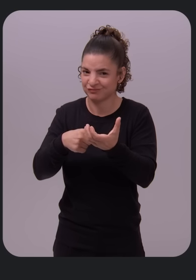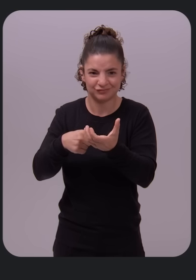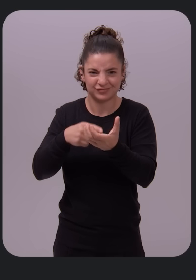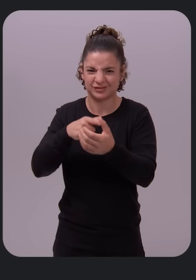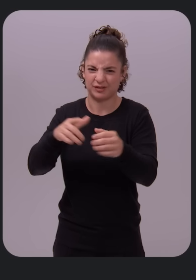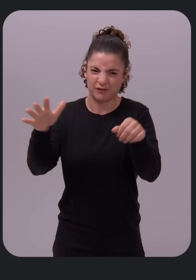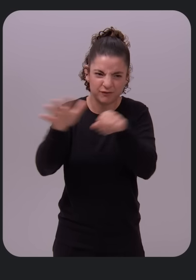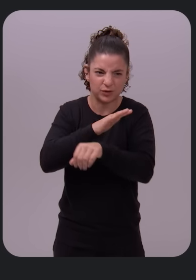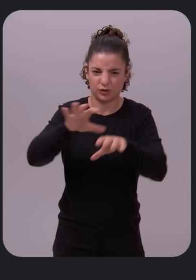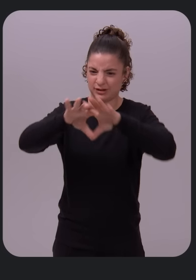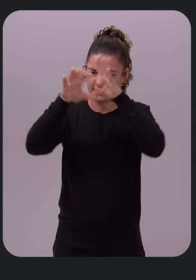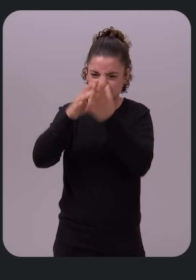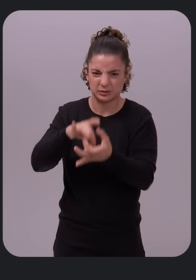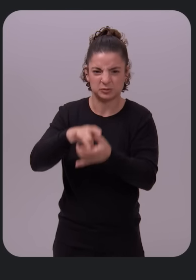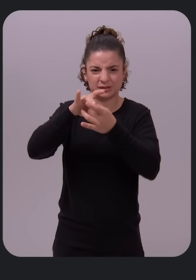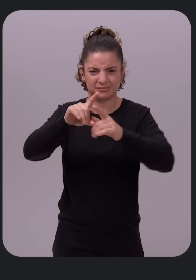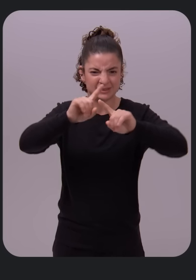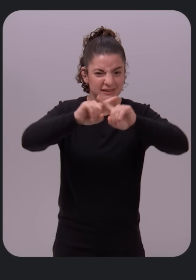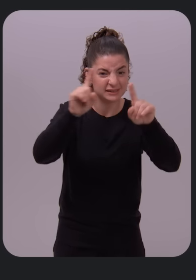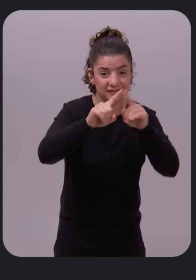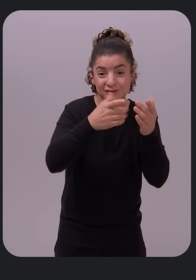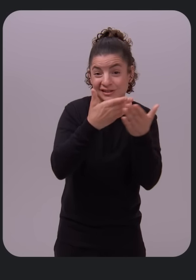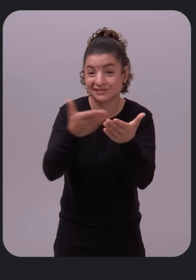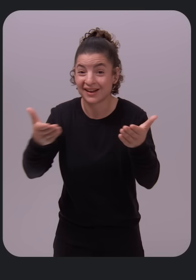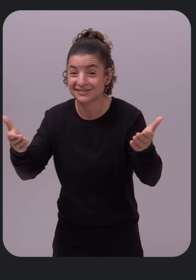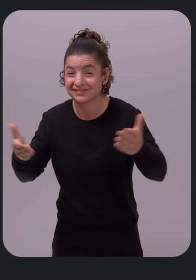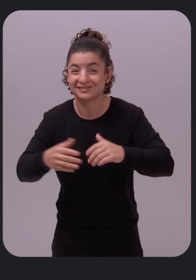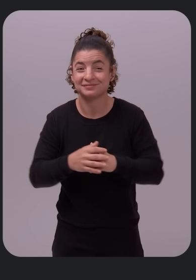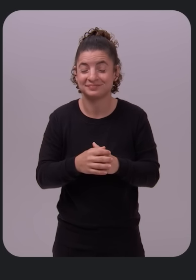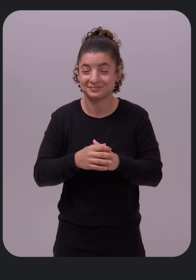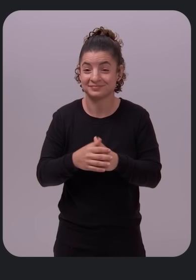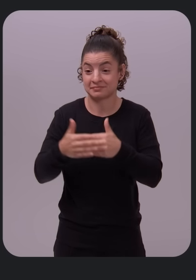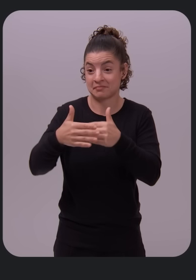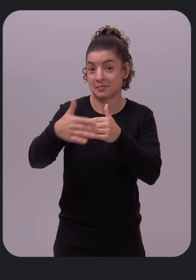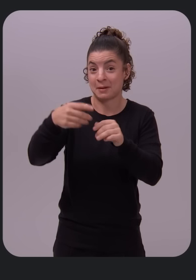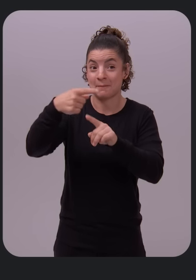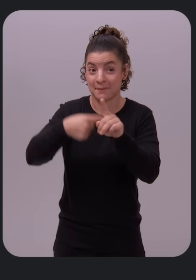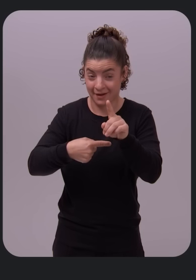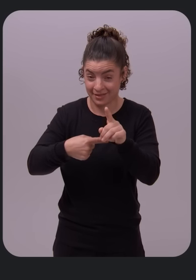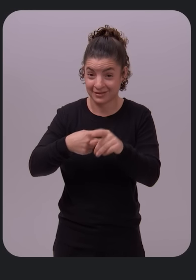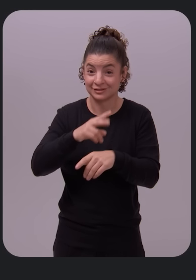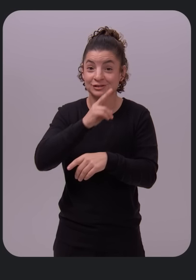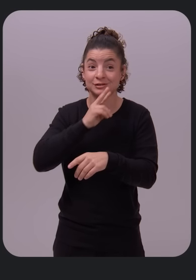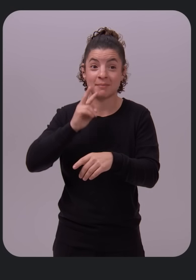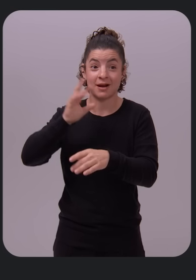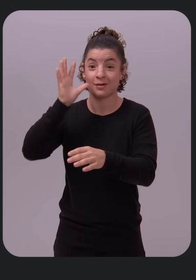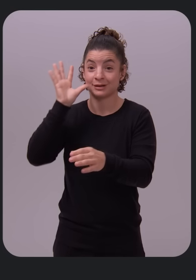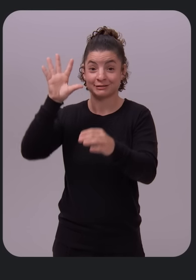It's an entire ecosystem of devices. In the coming months, we're bringing Gemini